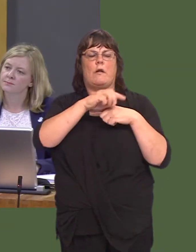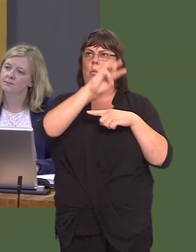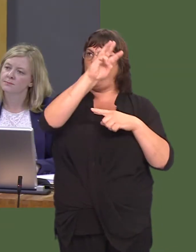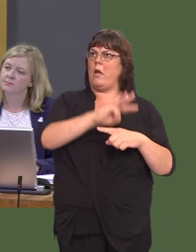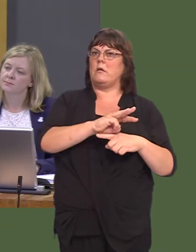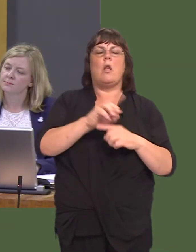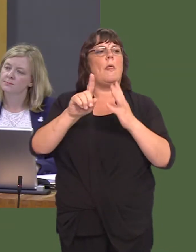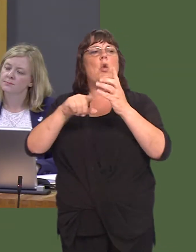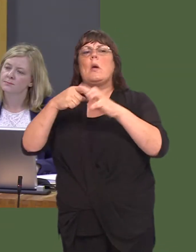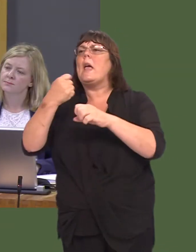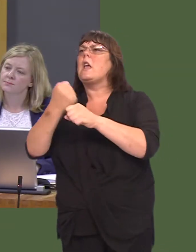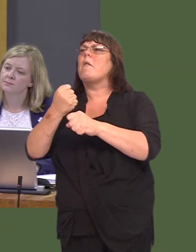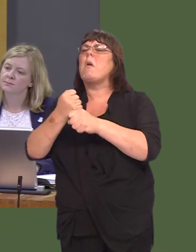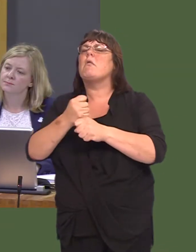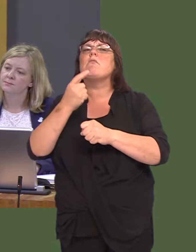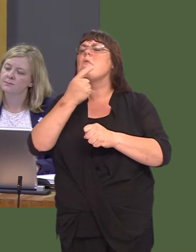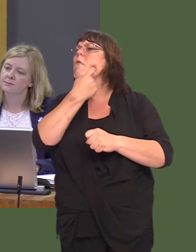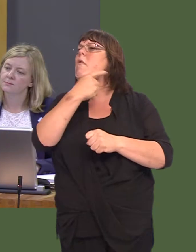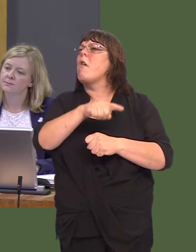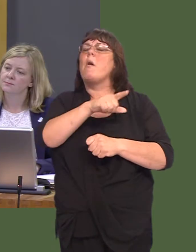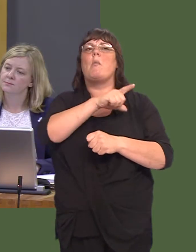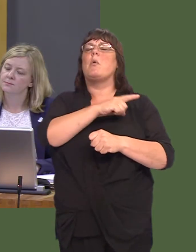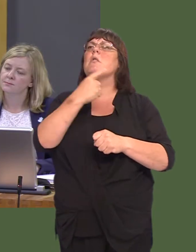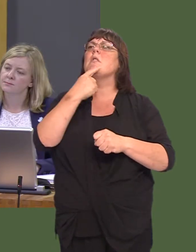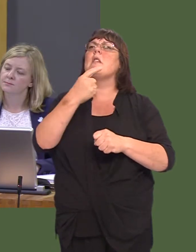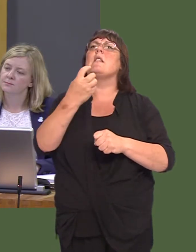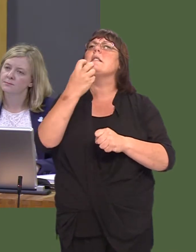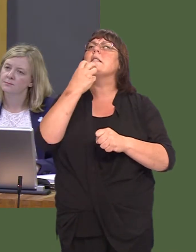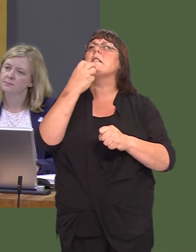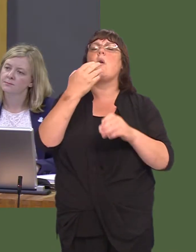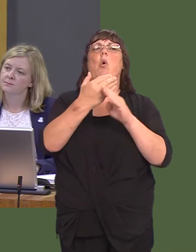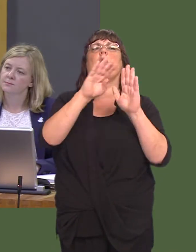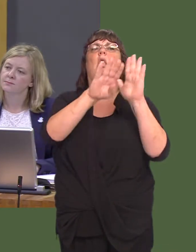Unfortunately, the UK Government seems not to recognise the same thing, by placing steel towards the bottom of their priorities.